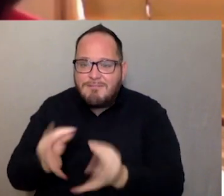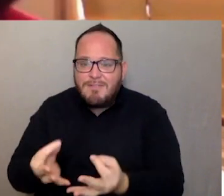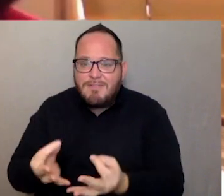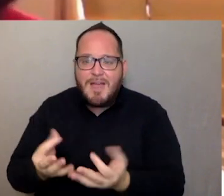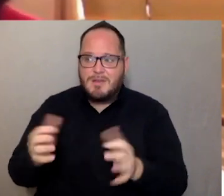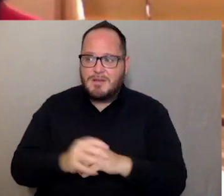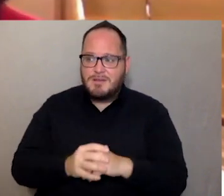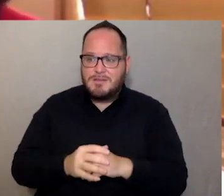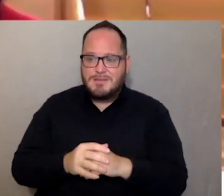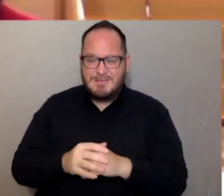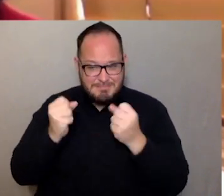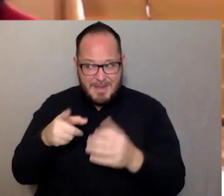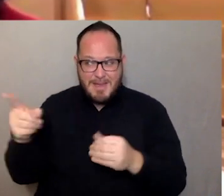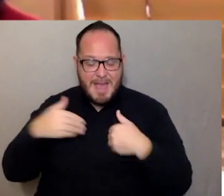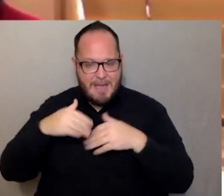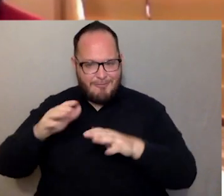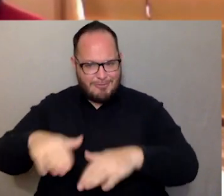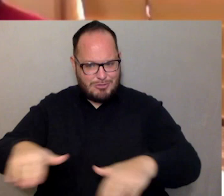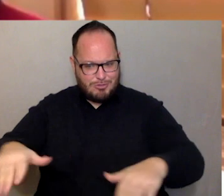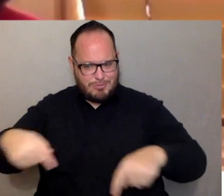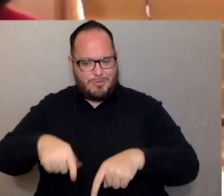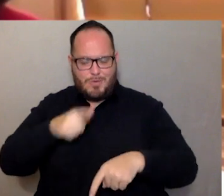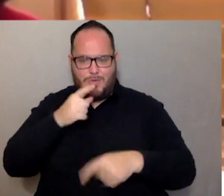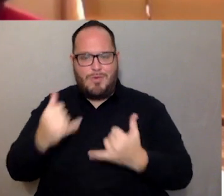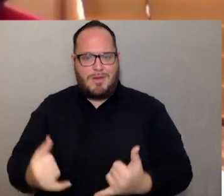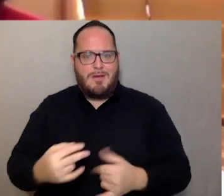HOME AND MUST PAY FOR INTERNET SERVICE. IT HELPS THEM TO HAVE THE CONFIDENCE TO SEEK MEDICAL CARE,